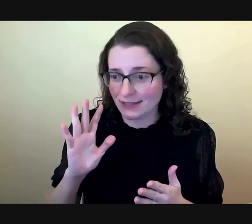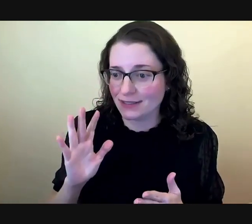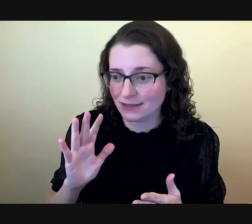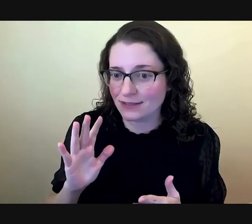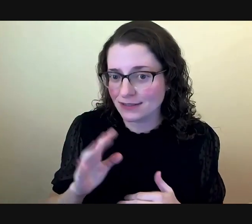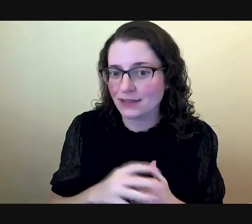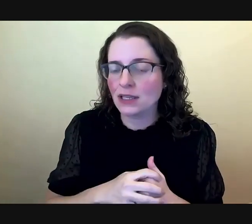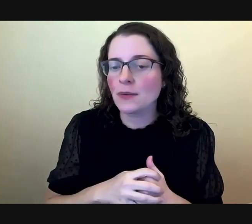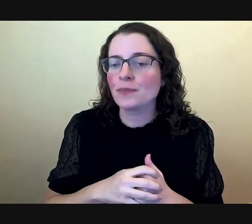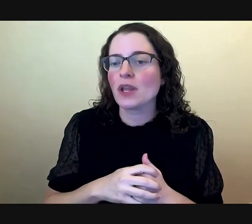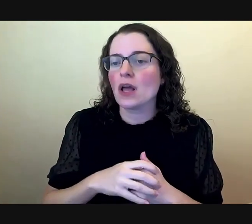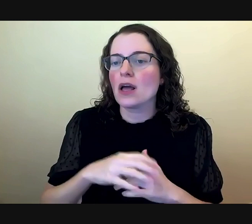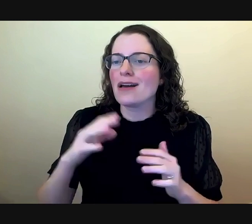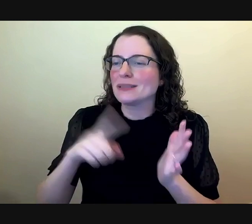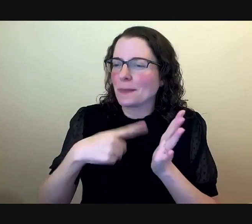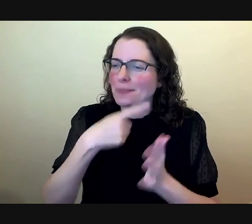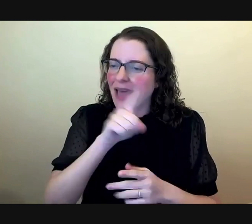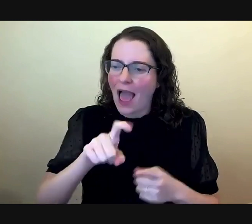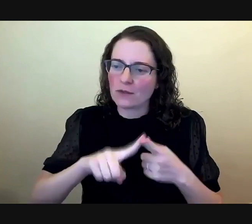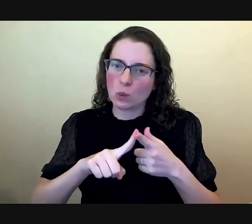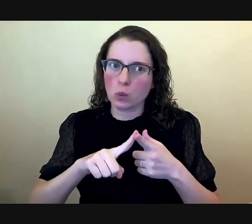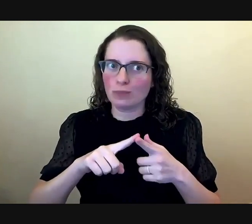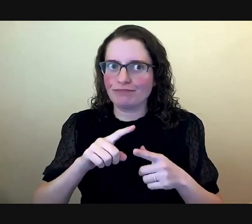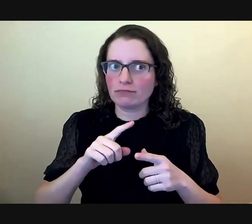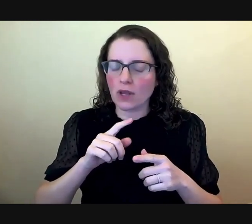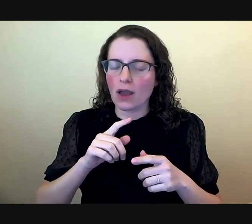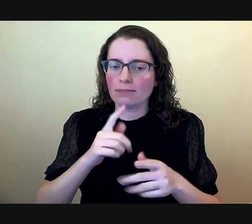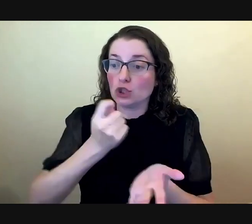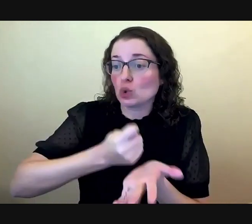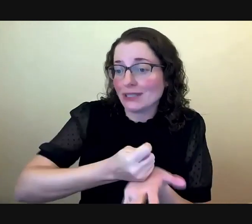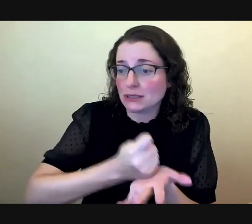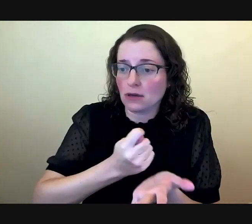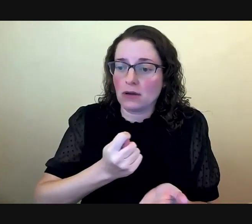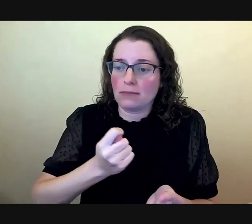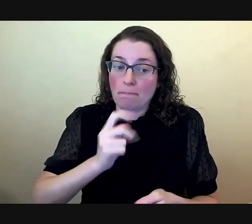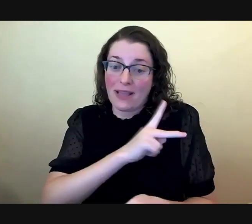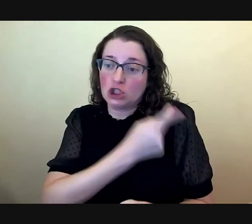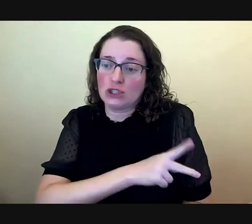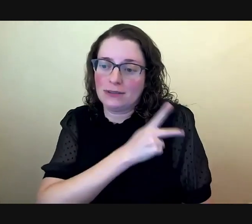nursing students, sometimes those students